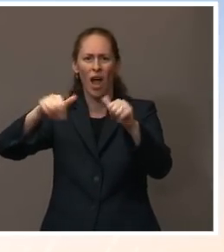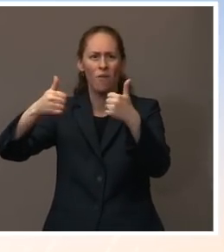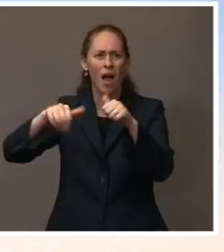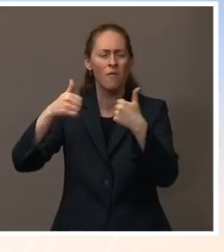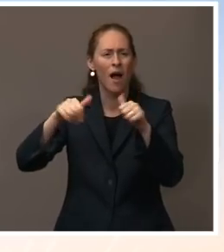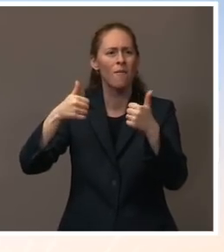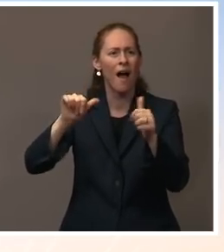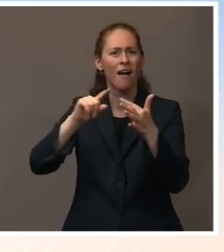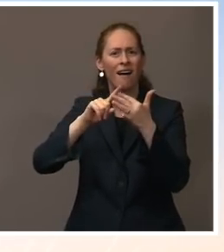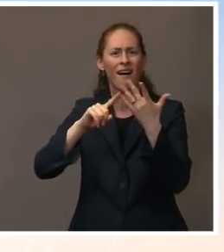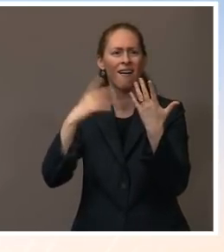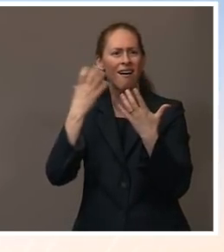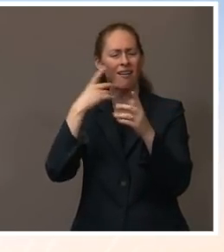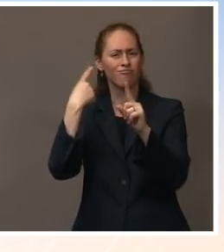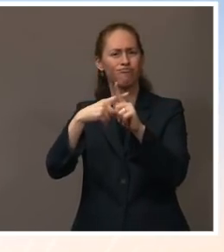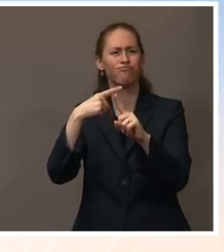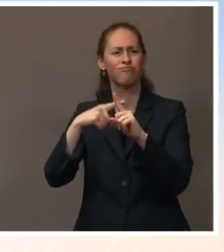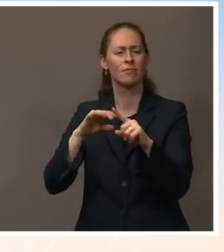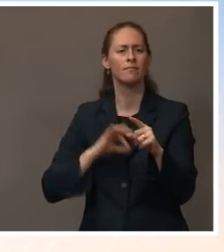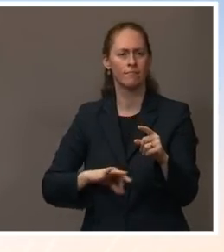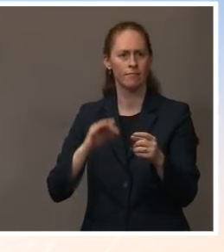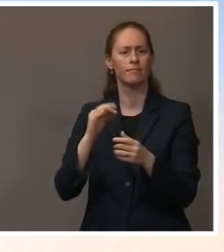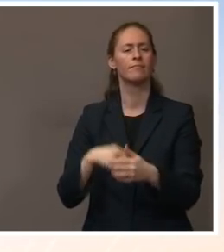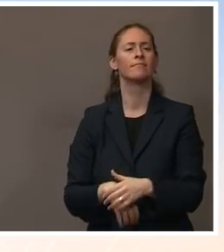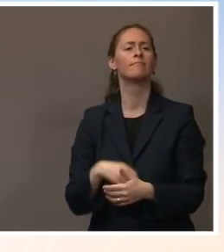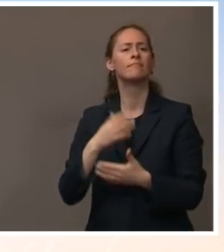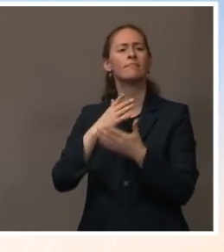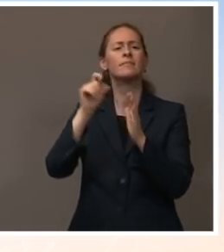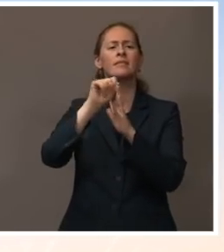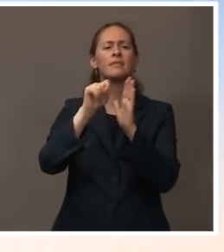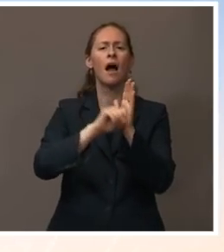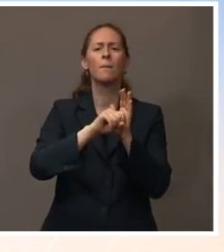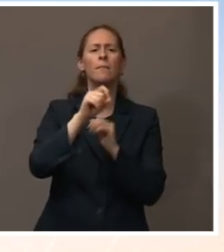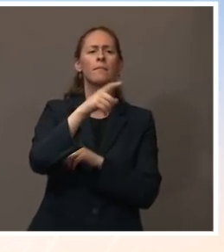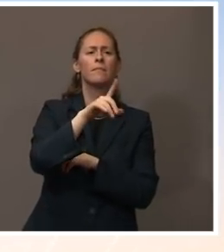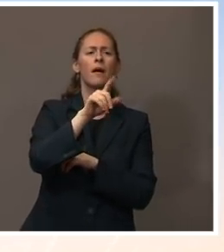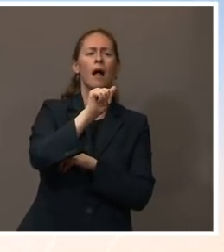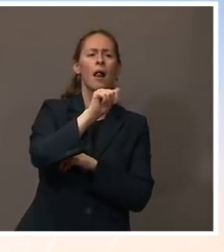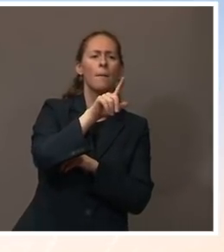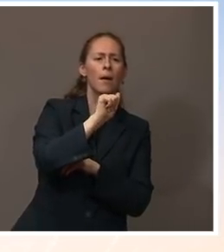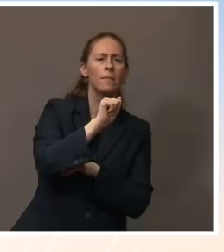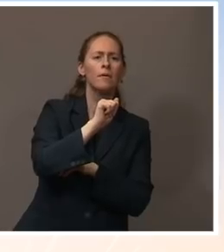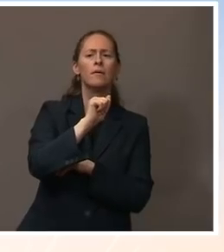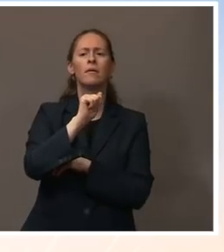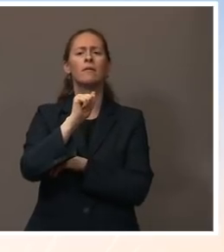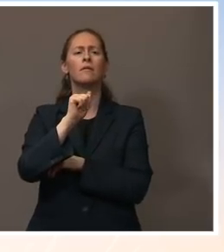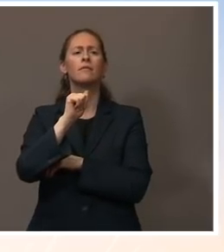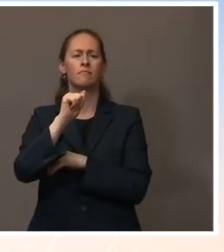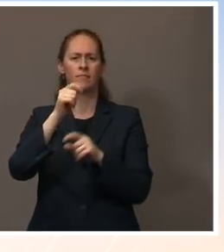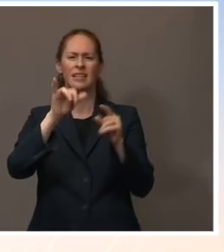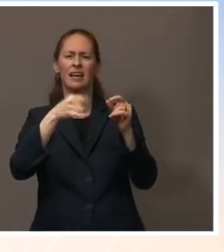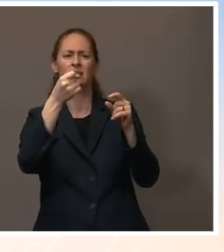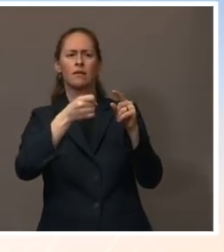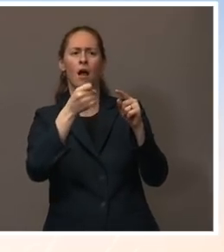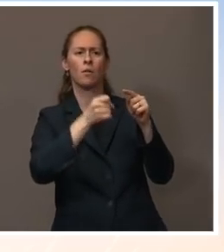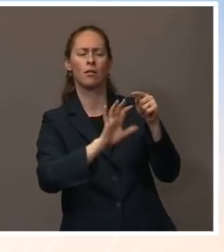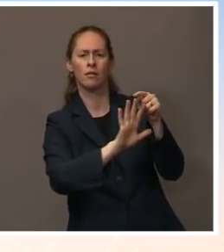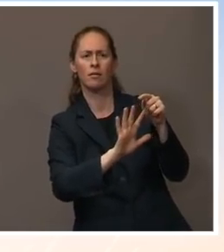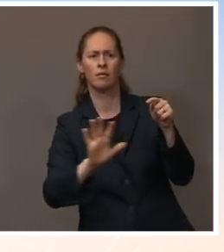if it's Alabama, Louisiana, Mississippi, and Wyoming that are those states below 50 percent, is there something that the administration can do